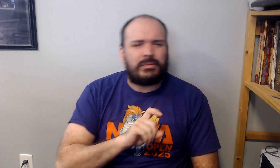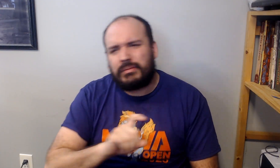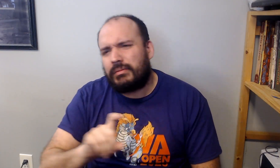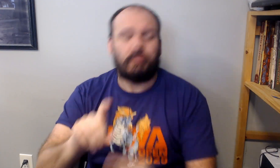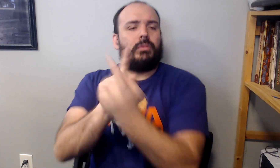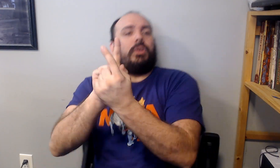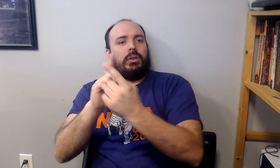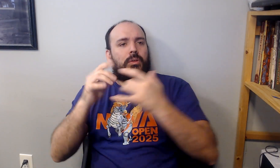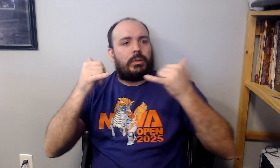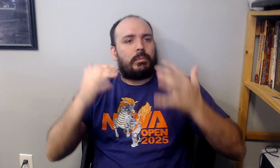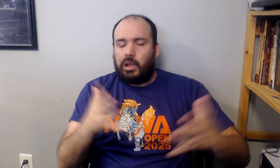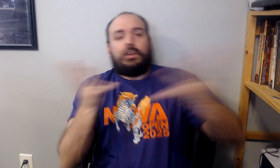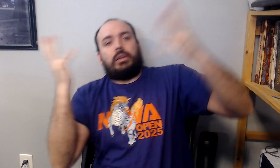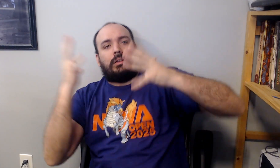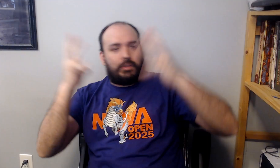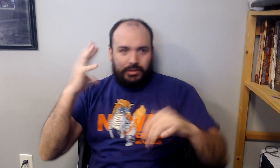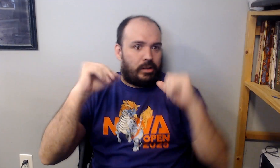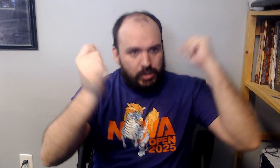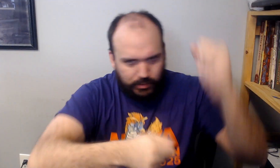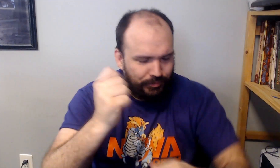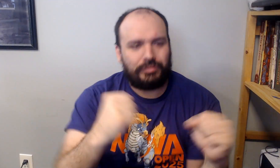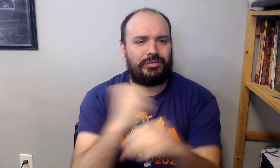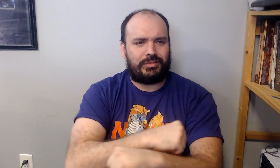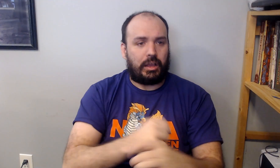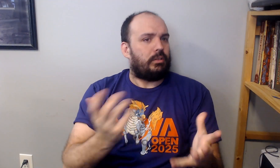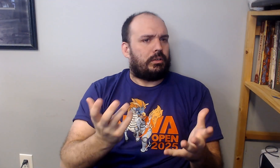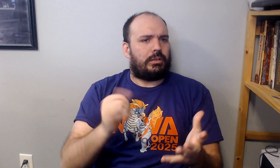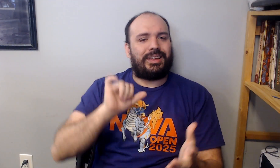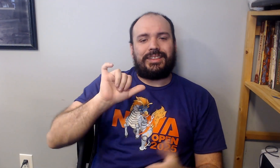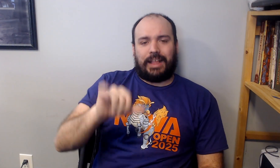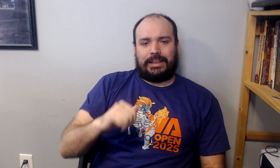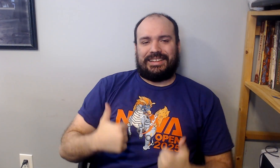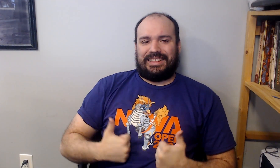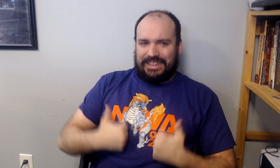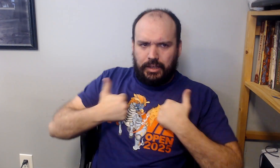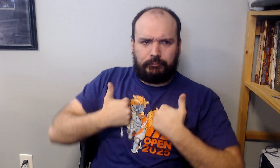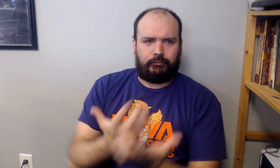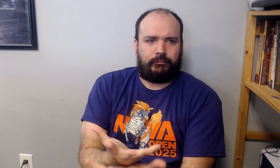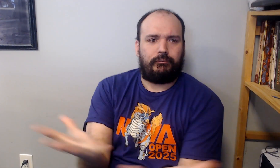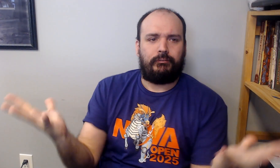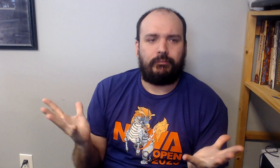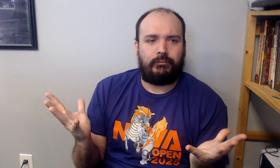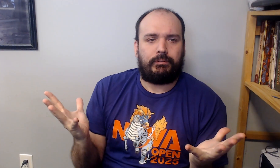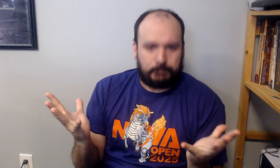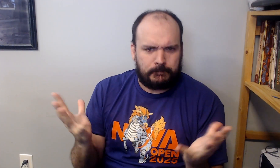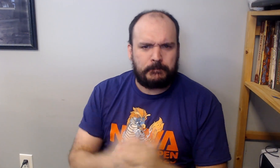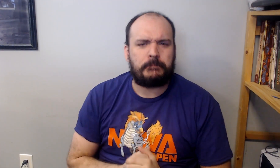Heads outside. OH! The party is there! Fight! That’s a living environment.